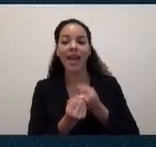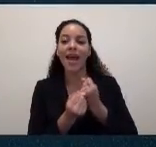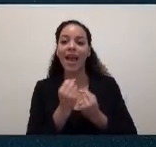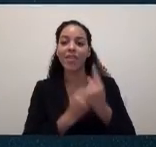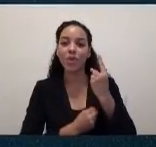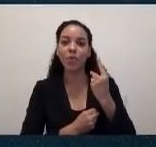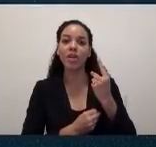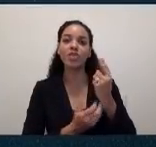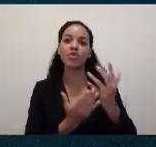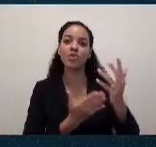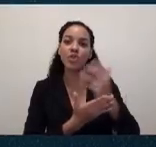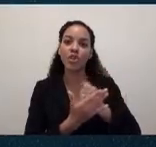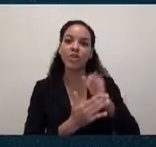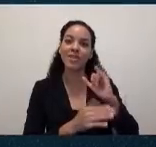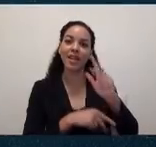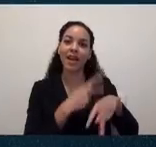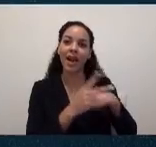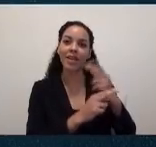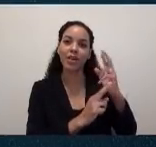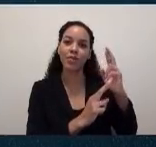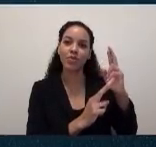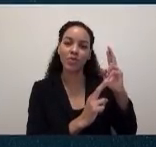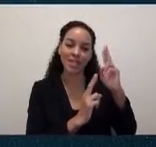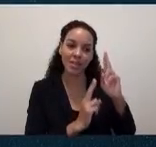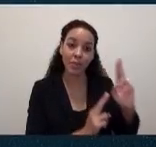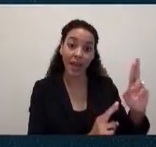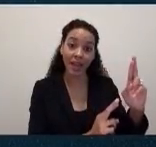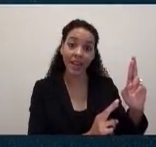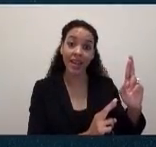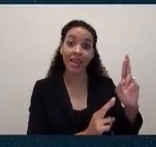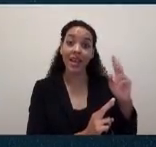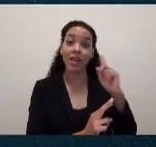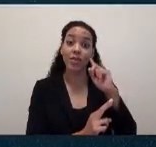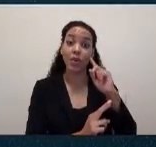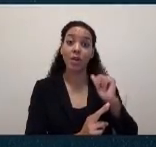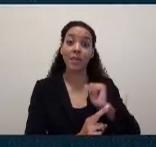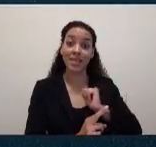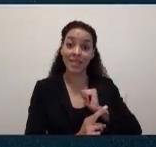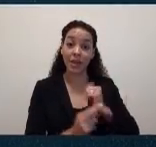that I to this day and my mother had for Mrs. Shelton.